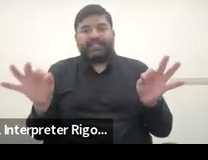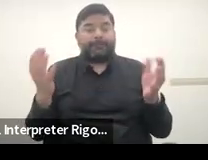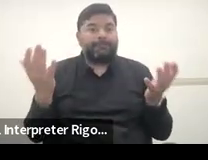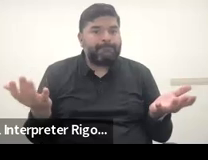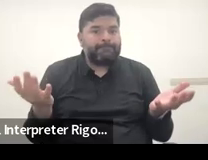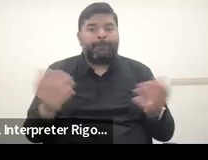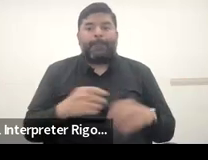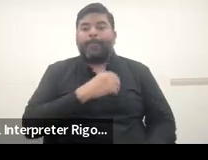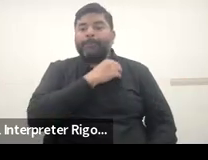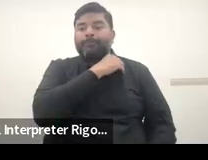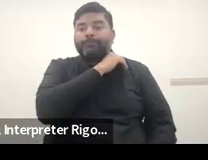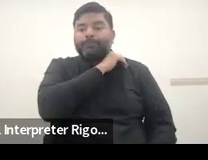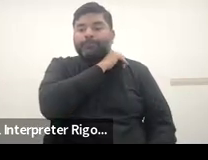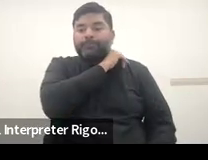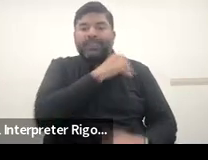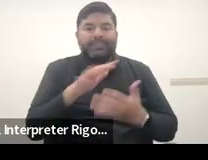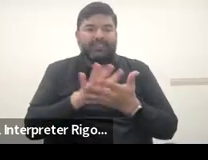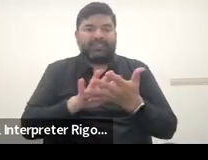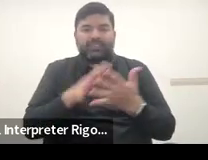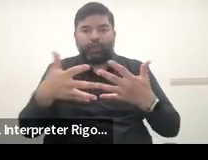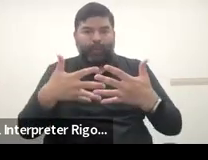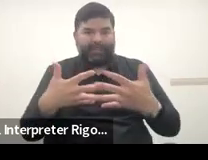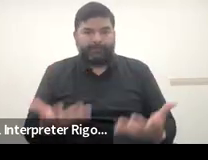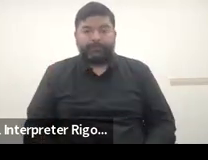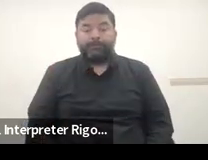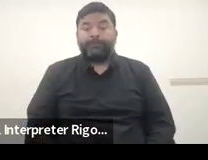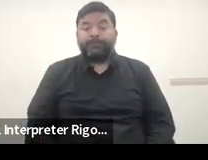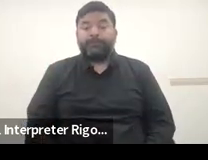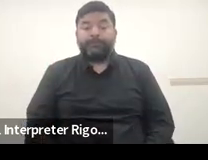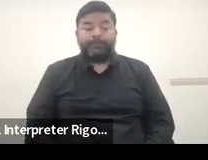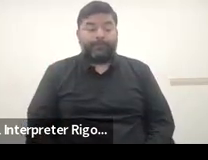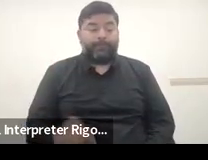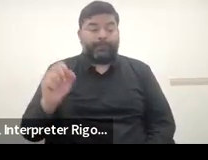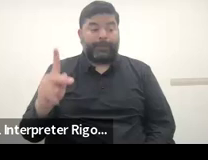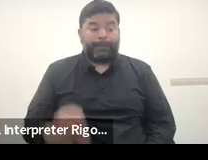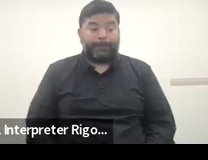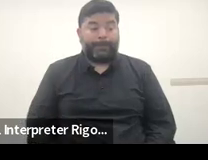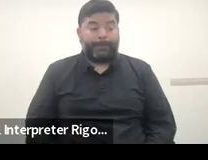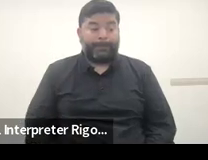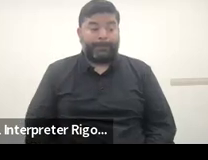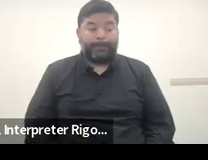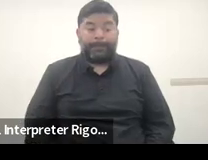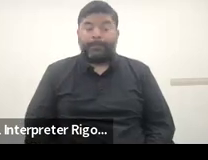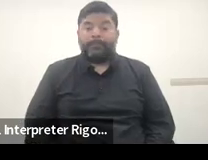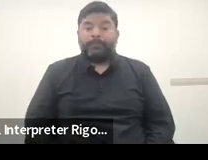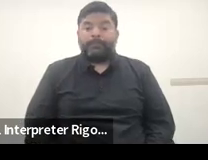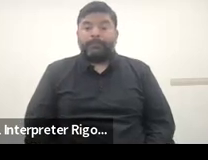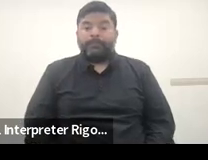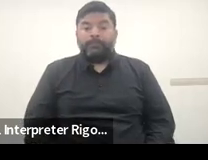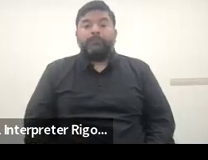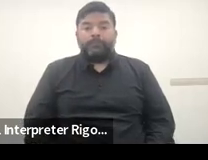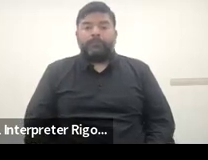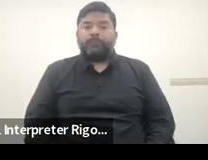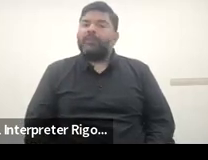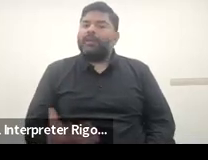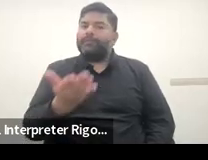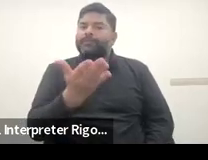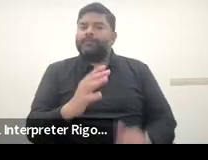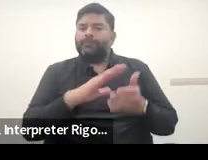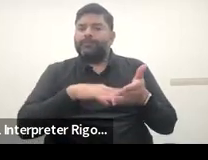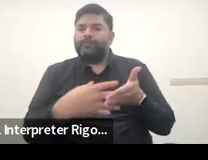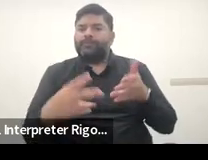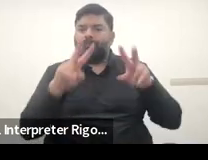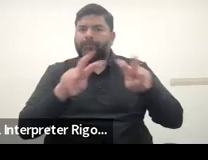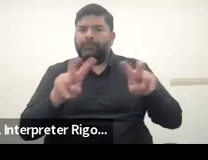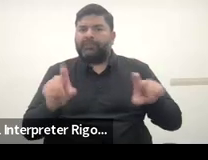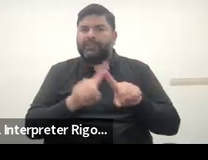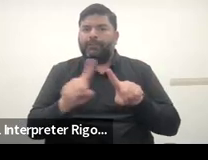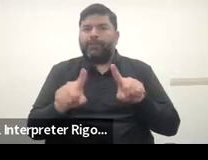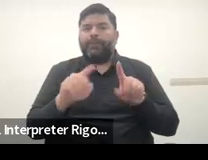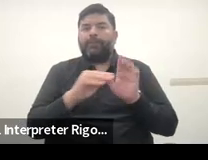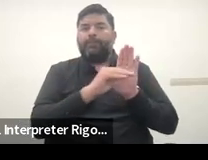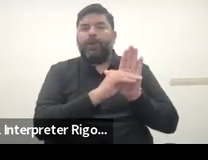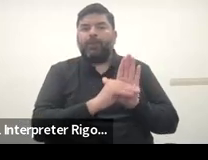of rare. Hi Jay. Looking at some of the models that have been produced for sign recognition—